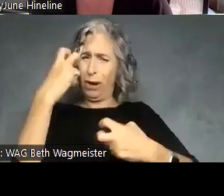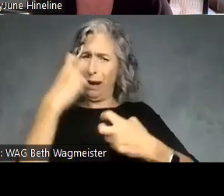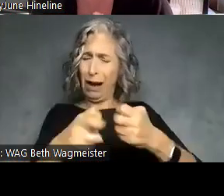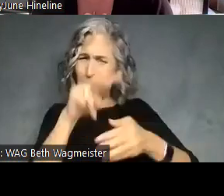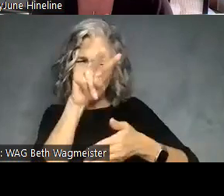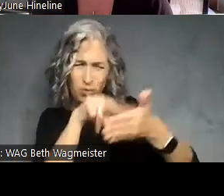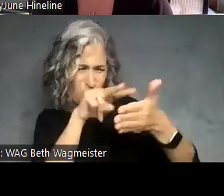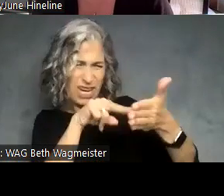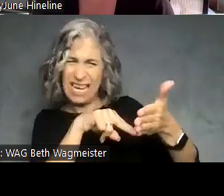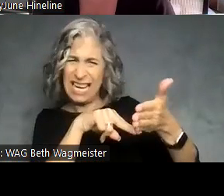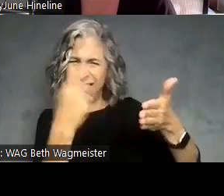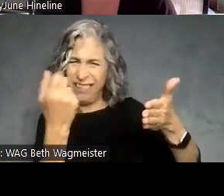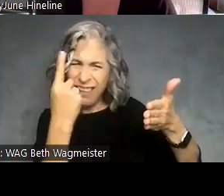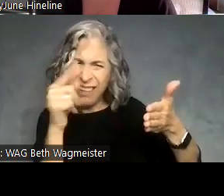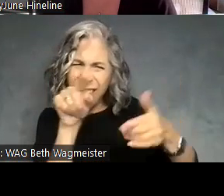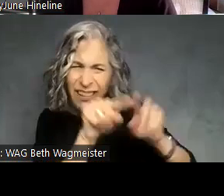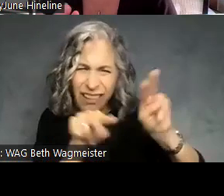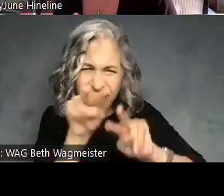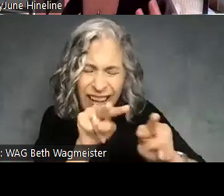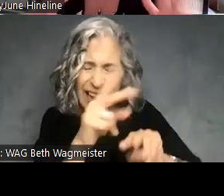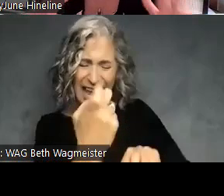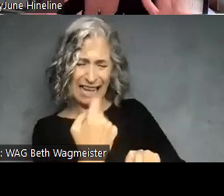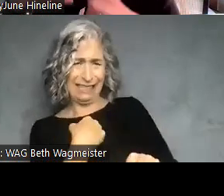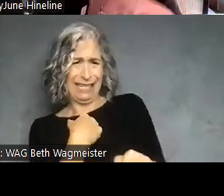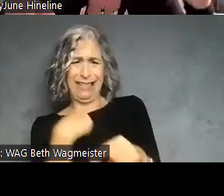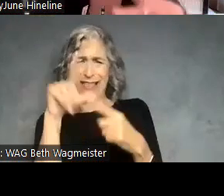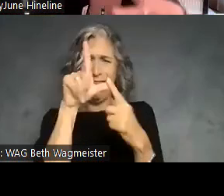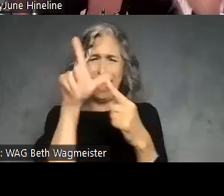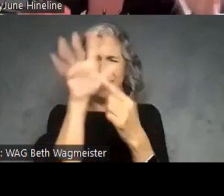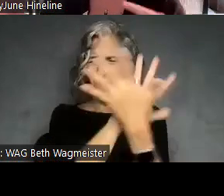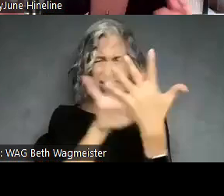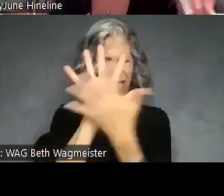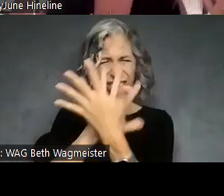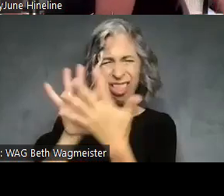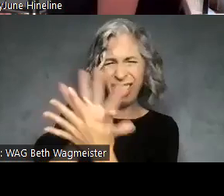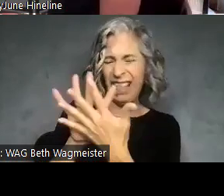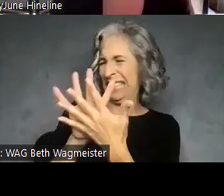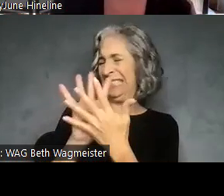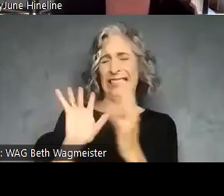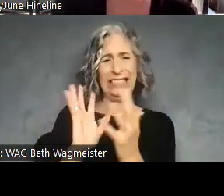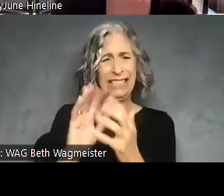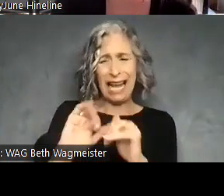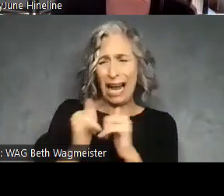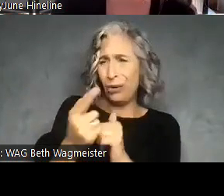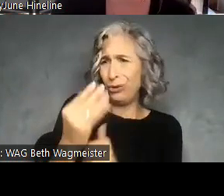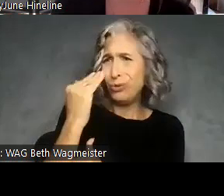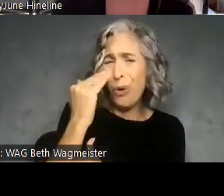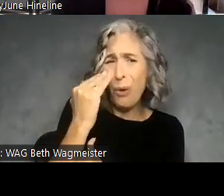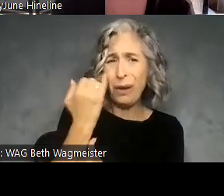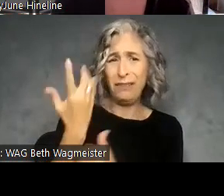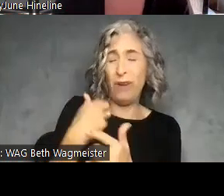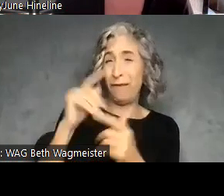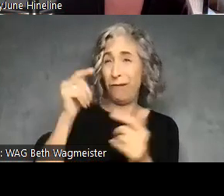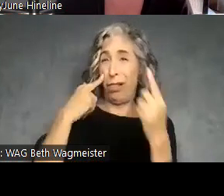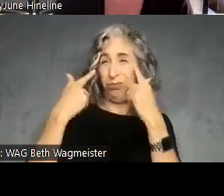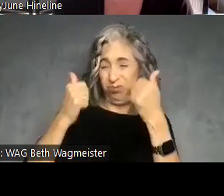public Turing test to tell computers apart. I got that last part backwards, to tell computers and